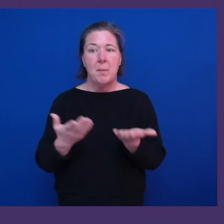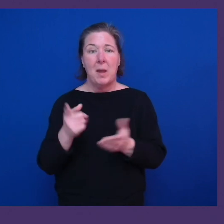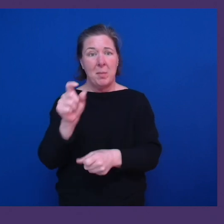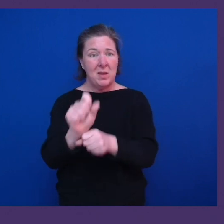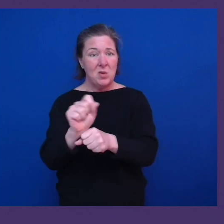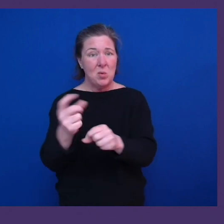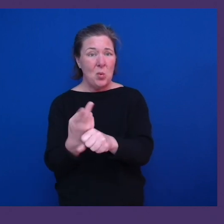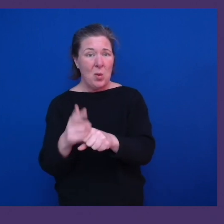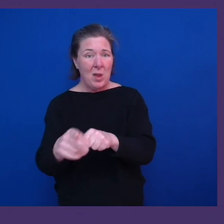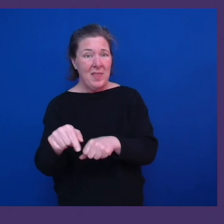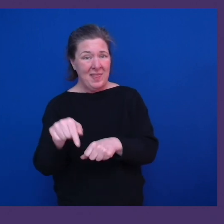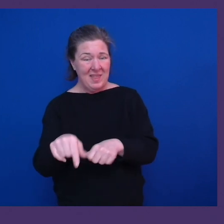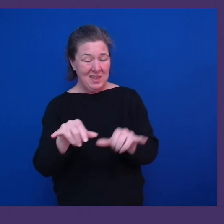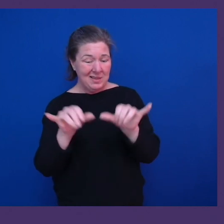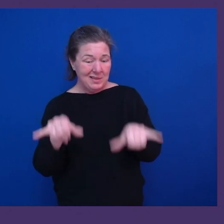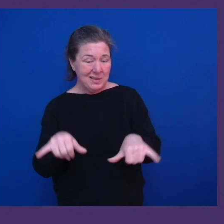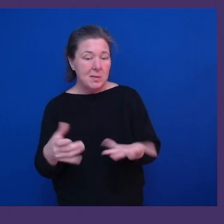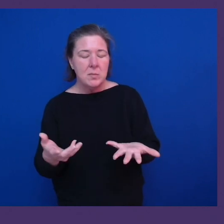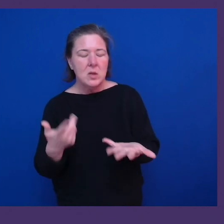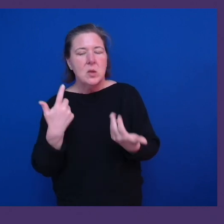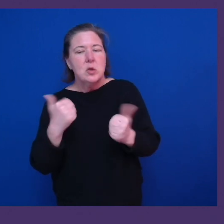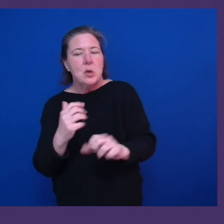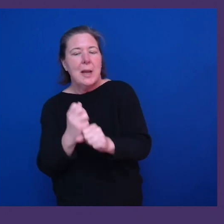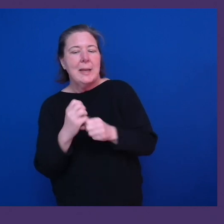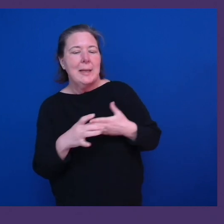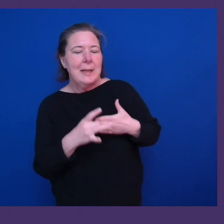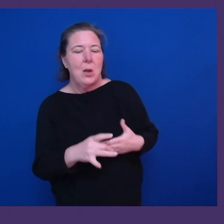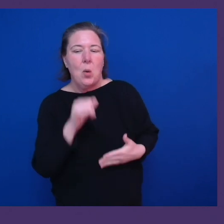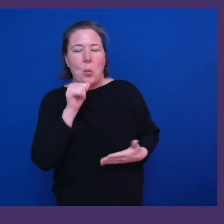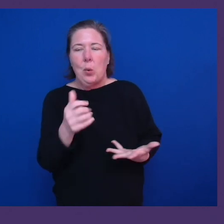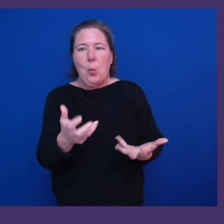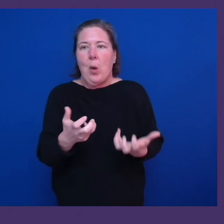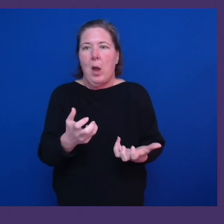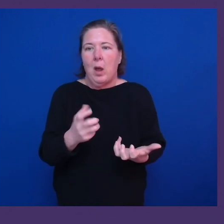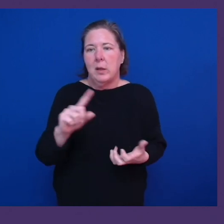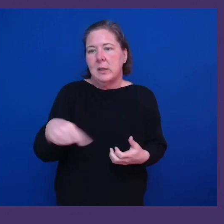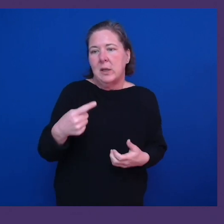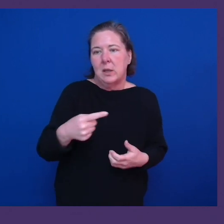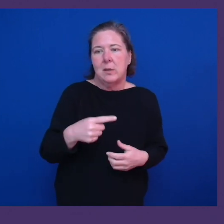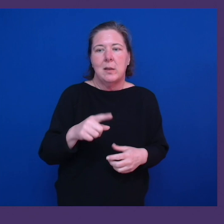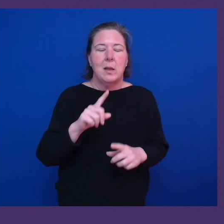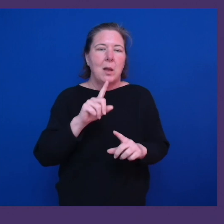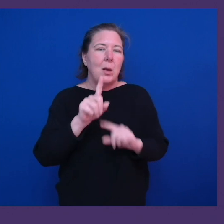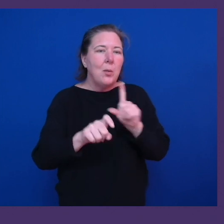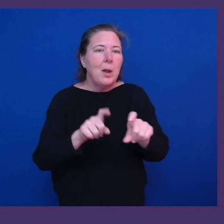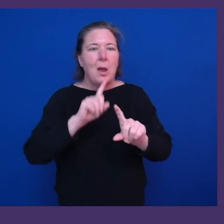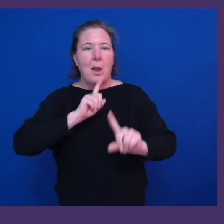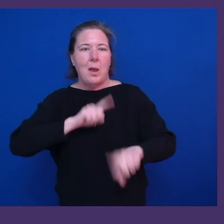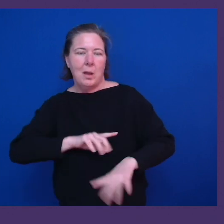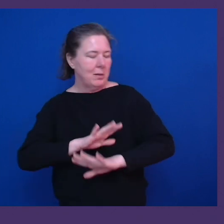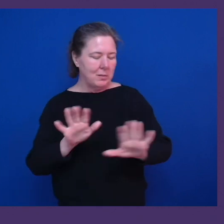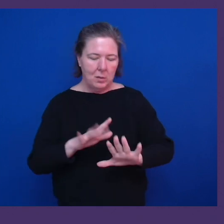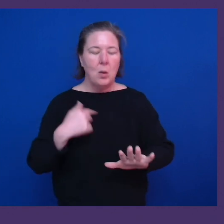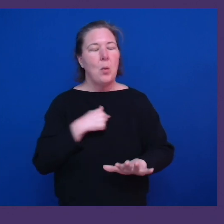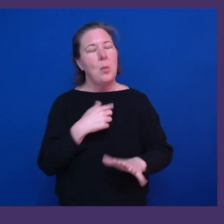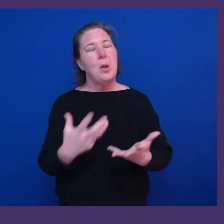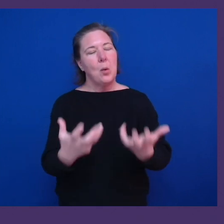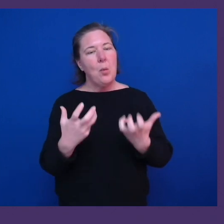And so, we don't just want it to be a Q&A, and we really want it to be an involved engagement.